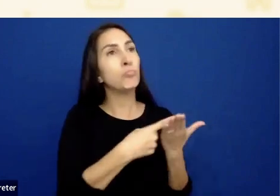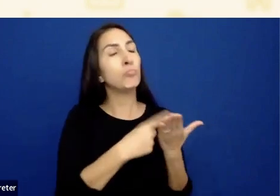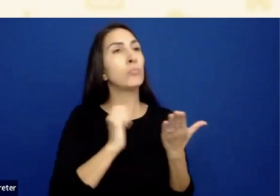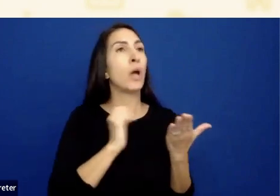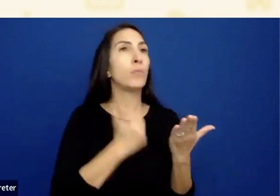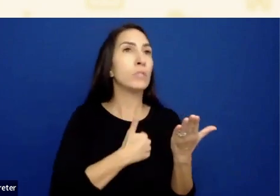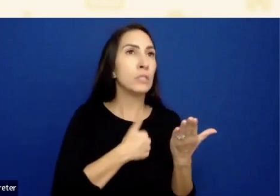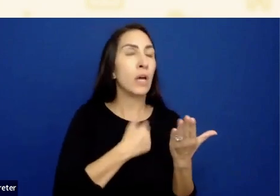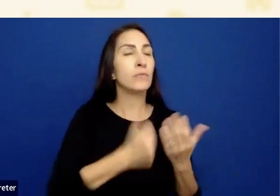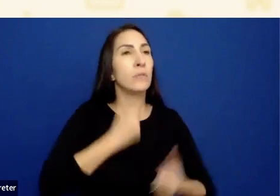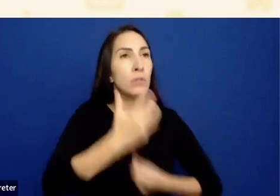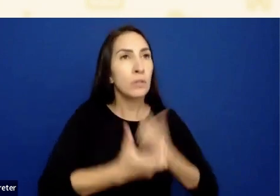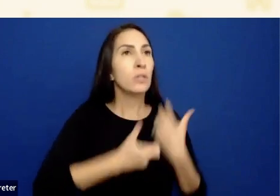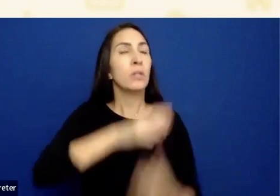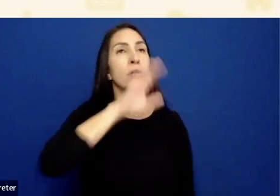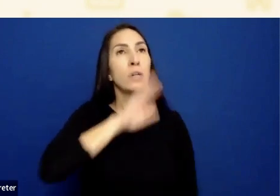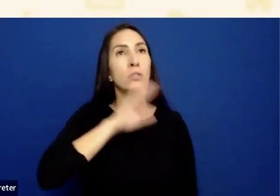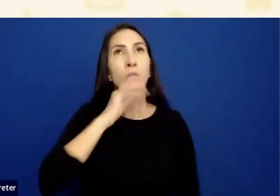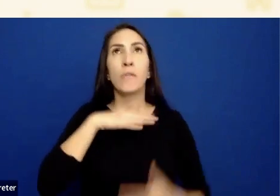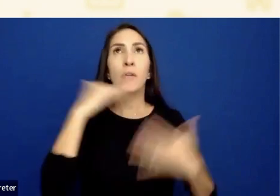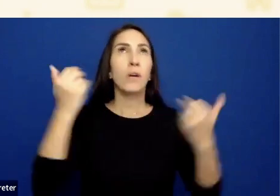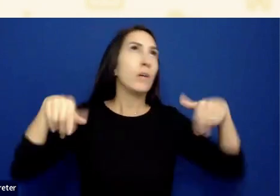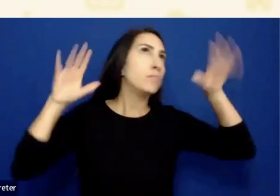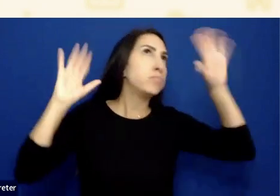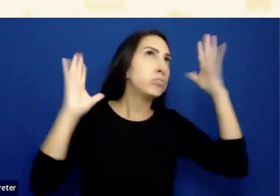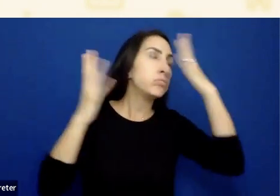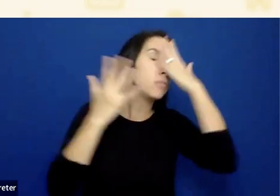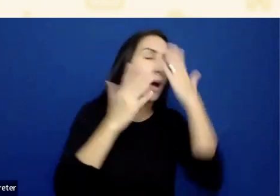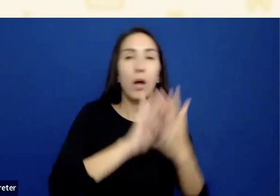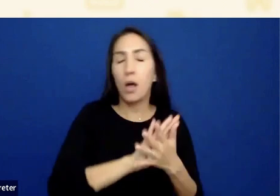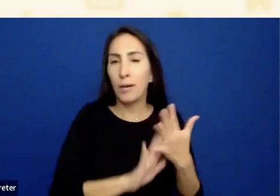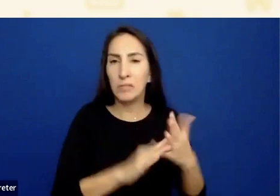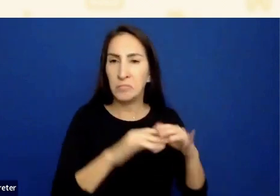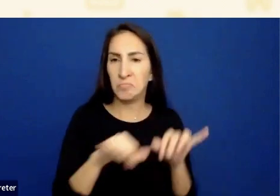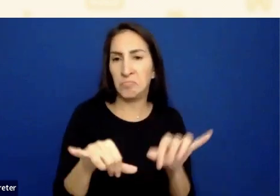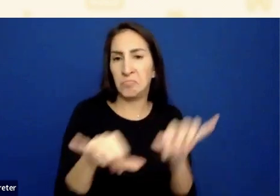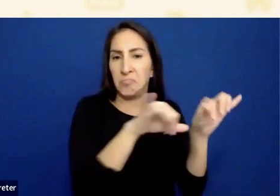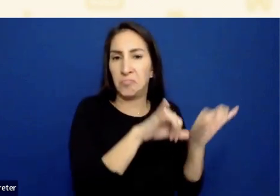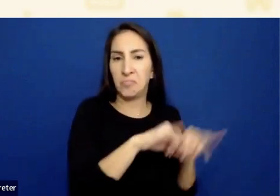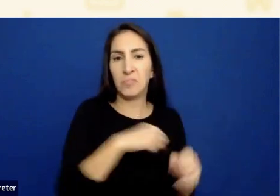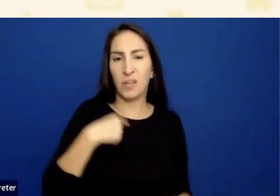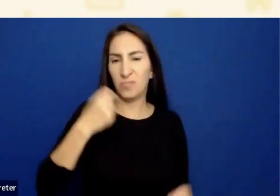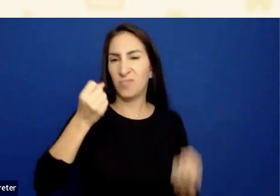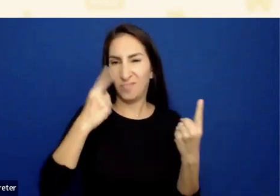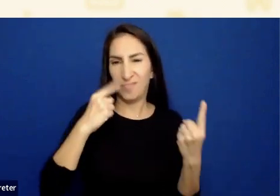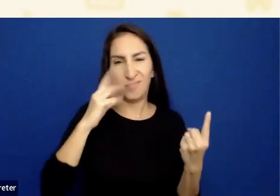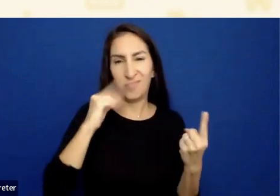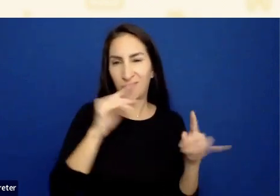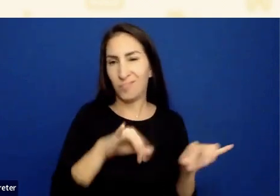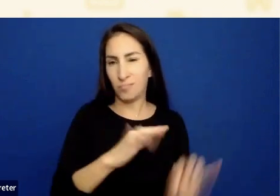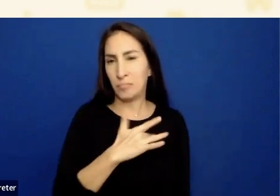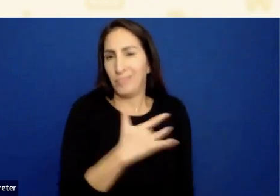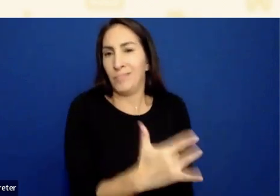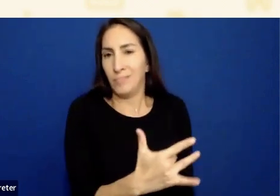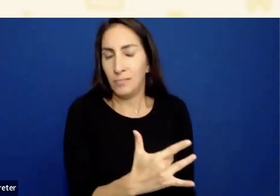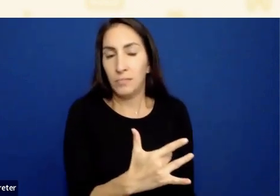and ring our hands, and that just happens. But what really needs to happen is we need to be reaching out.